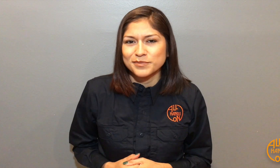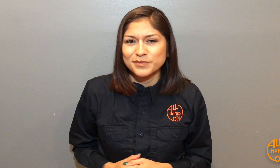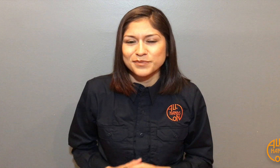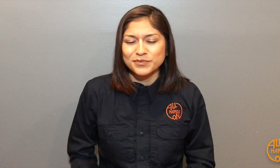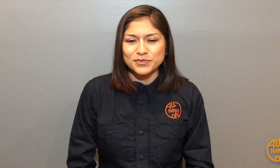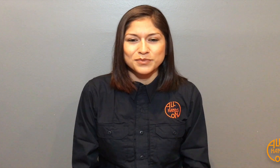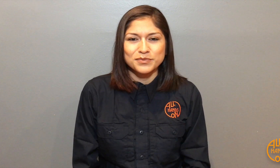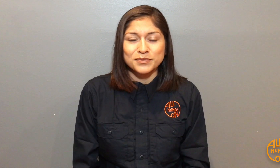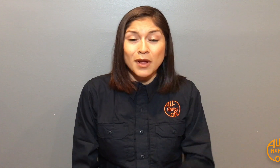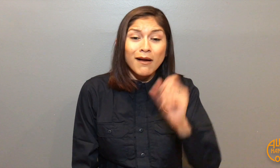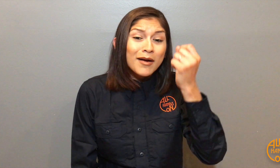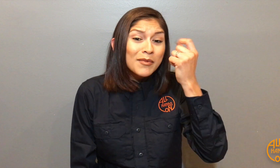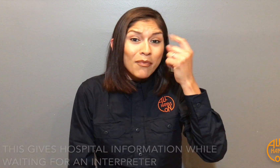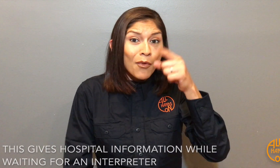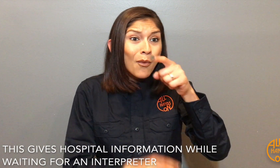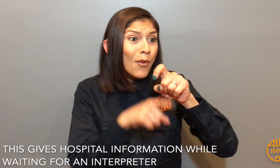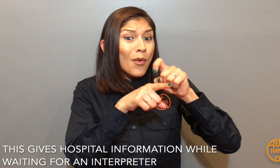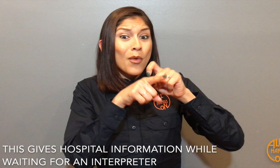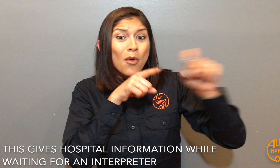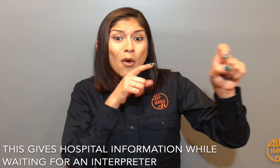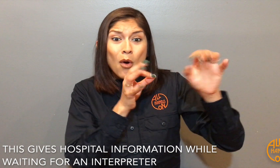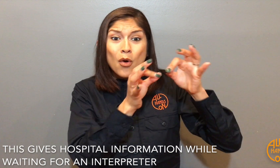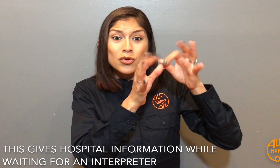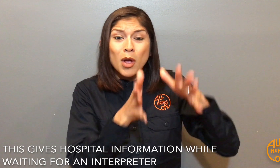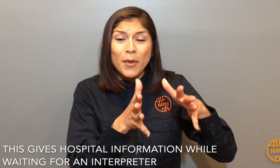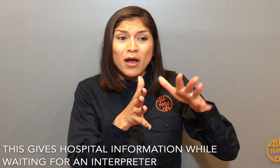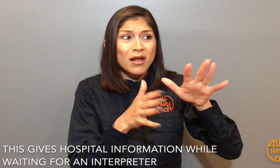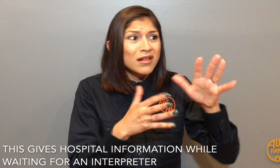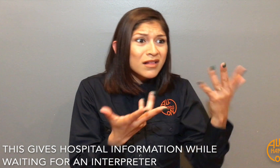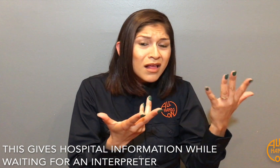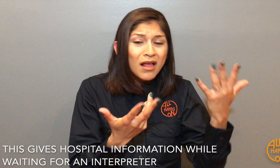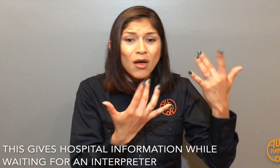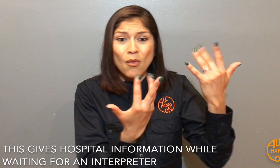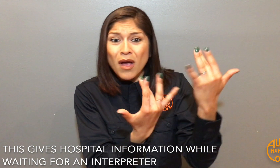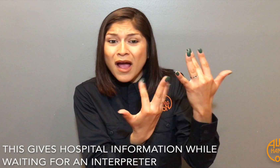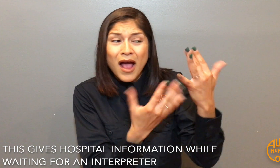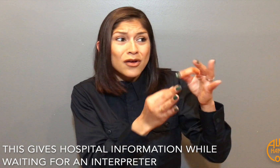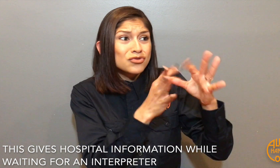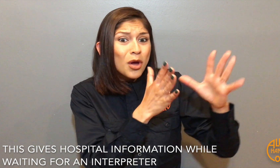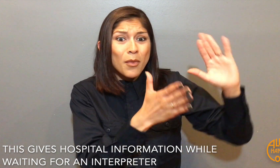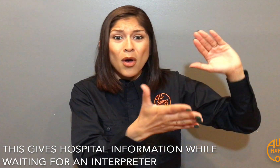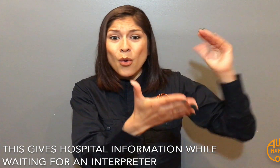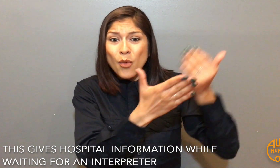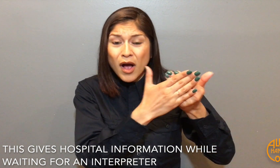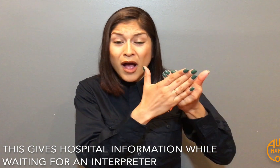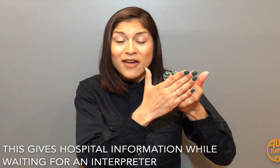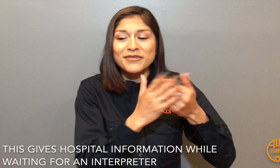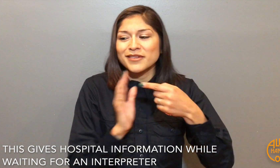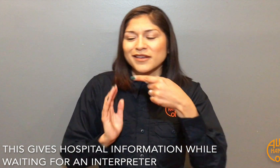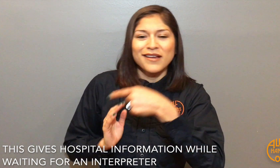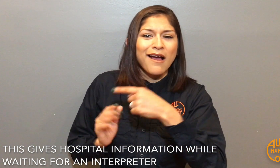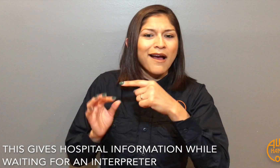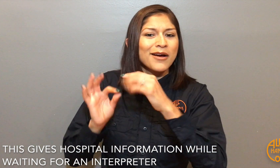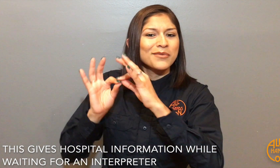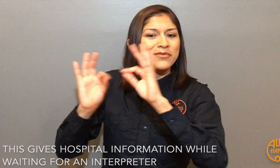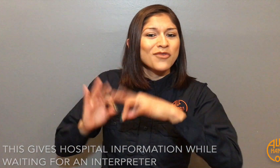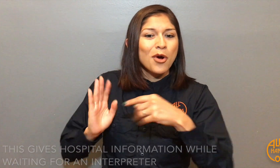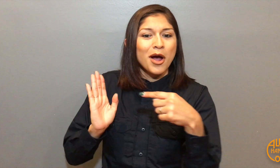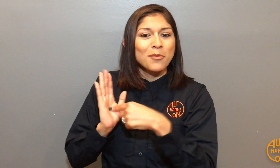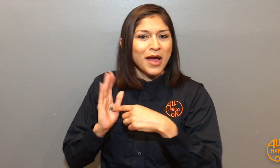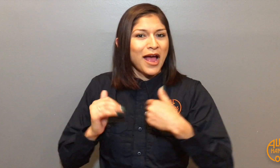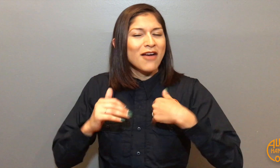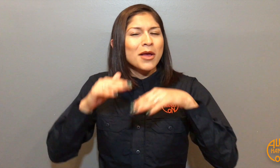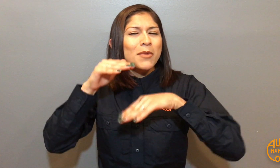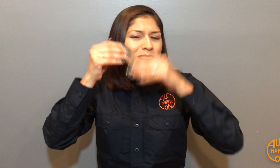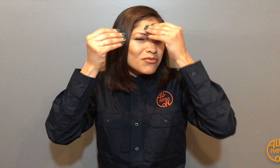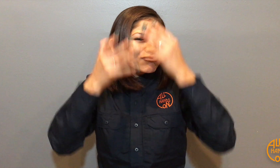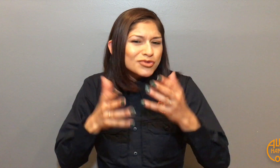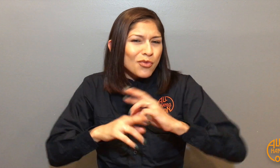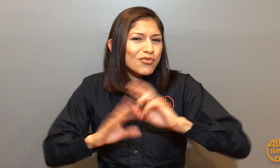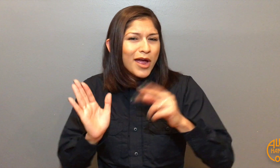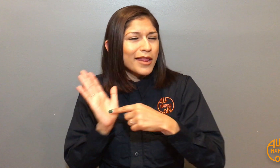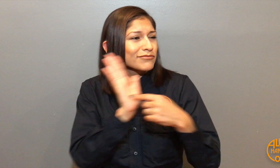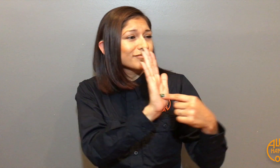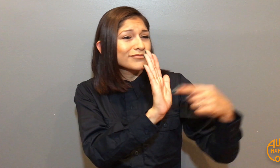you might be waiting for an interpreter to arrive but in the mean time you can